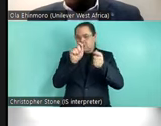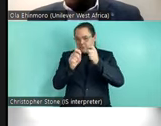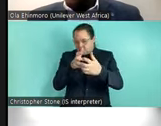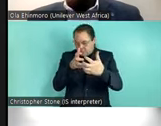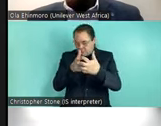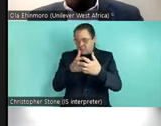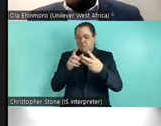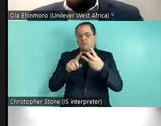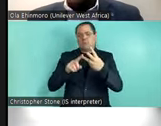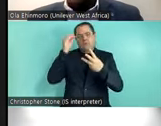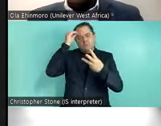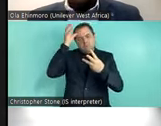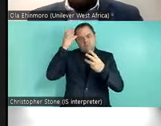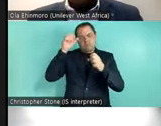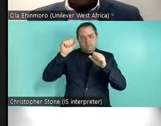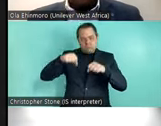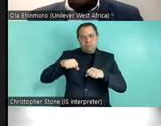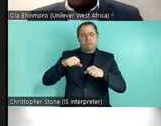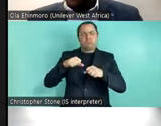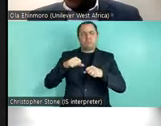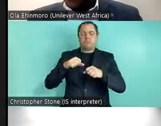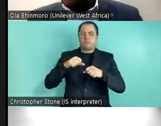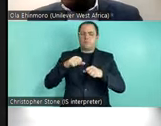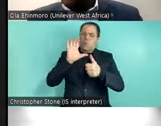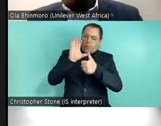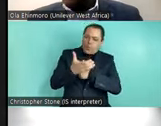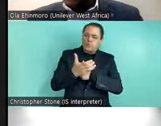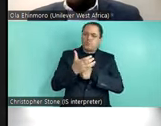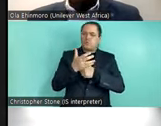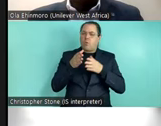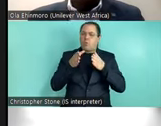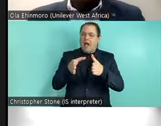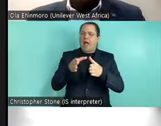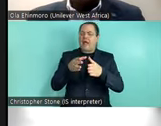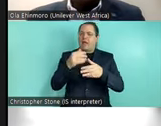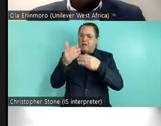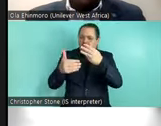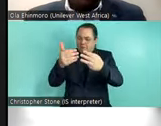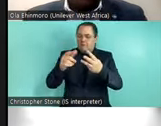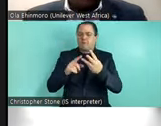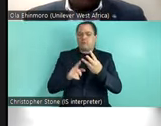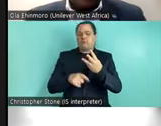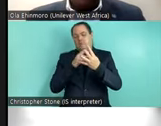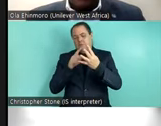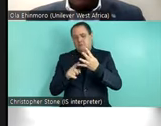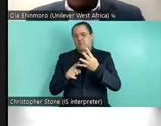also some of the few weeks that we've done on advocacy and Alicia ball